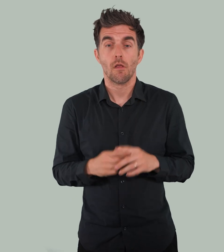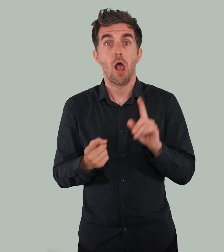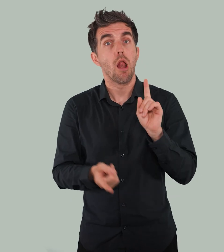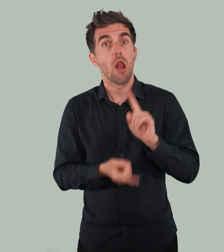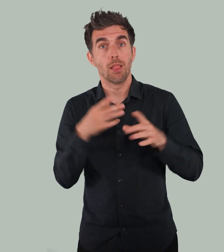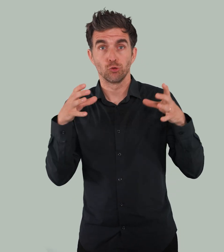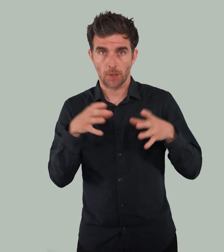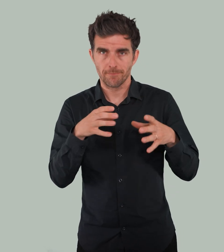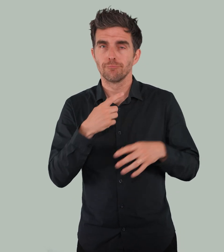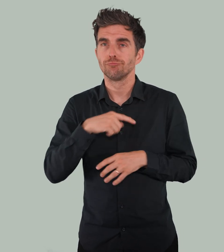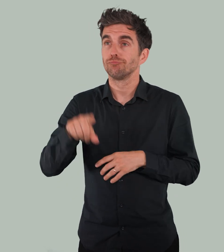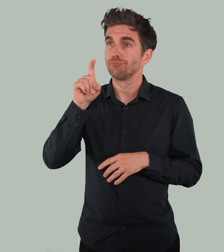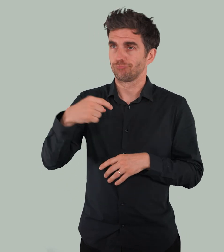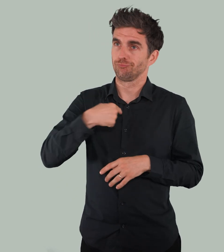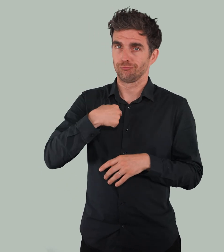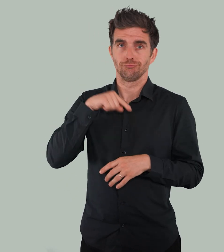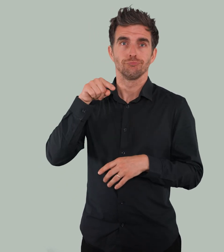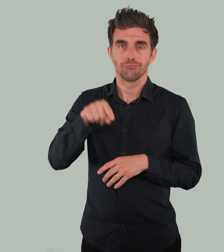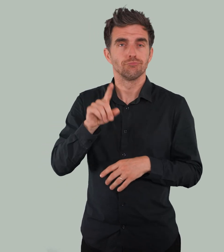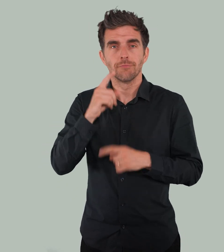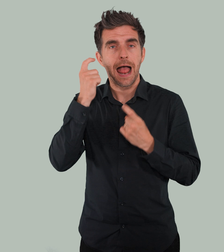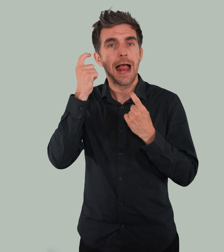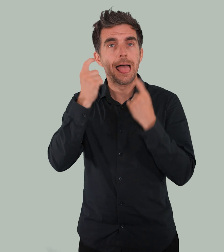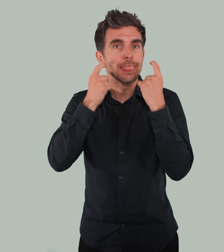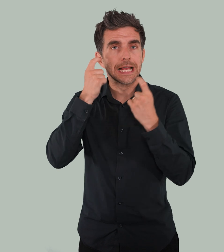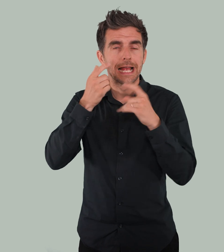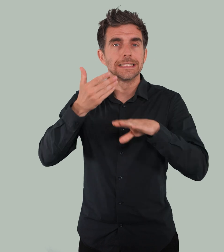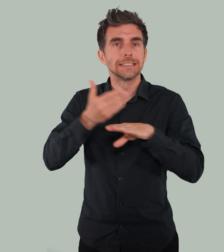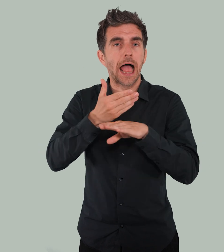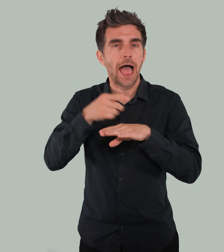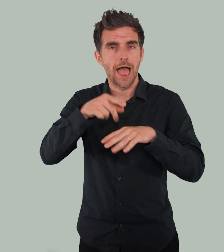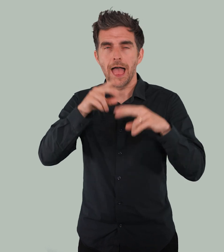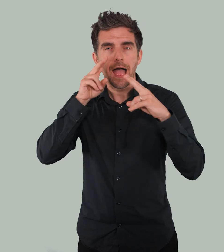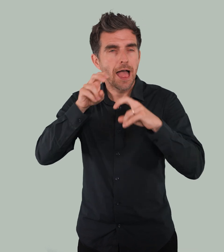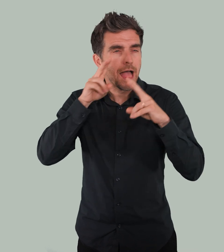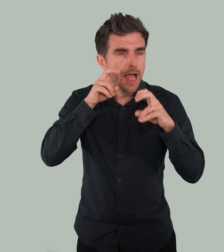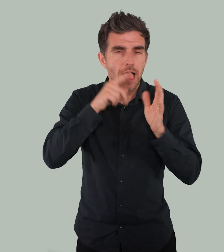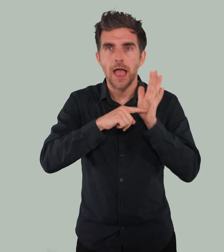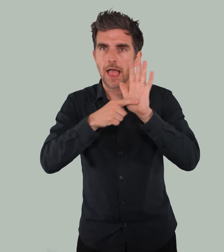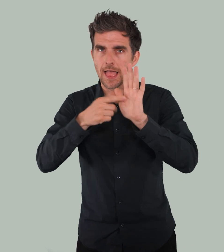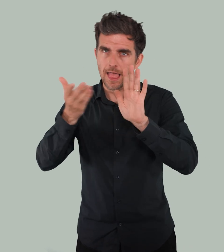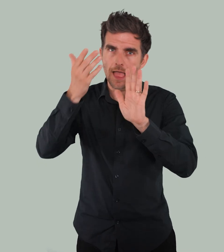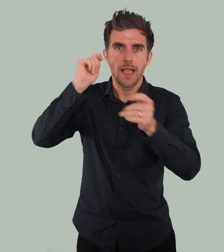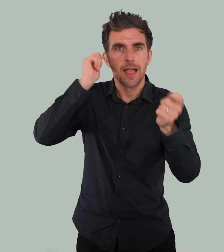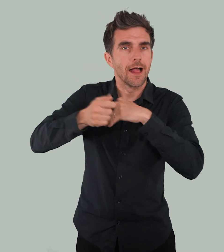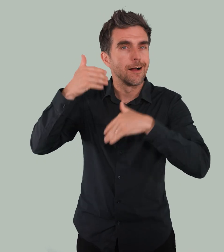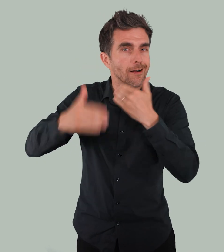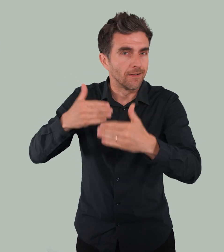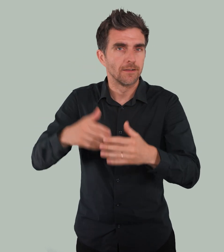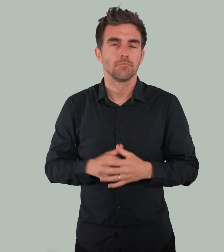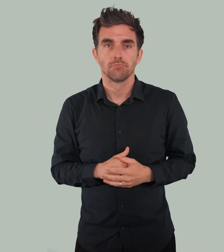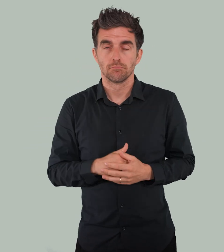Respondent Group (self-identified) - Think-tanks